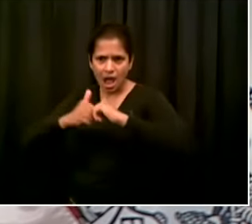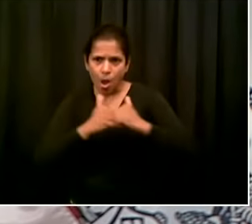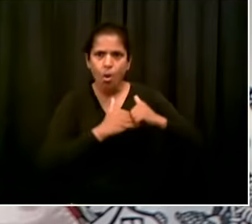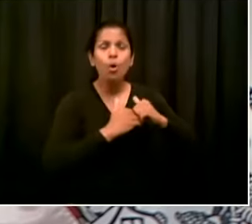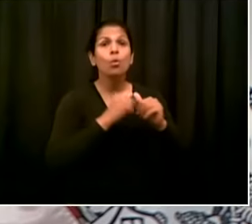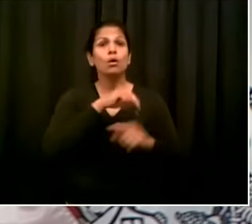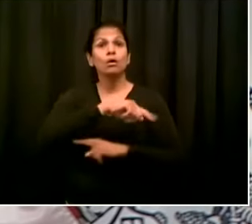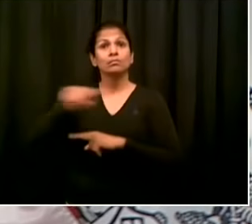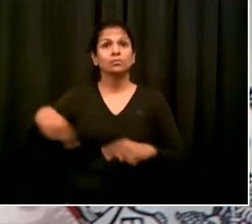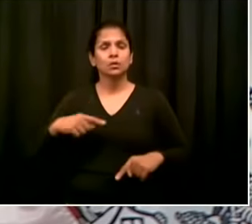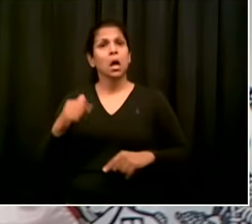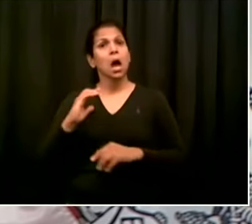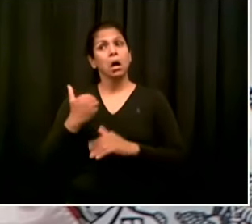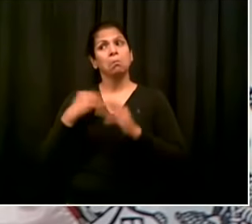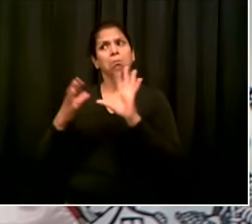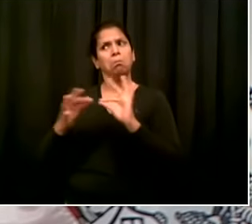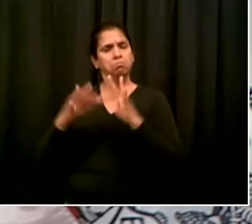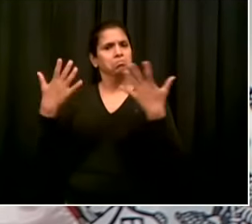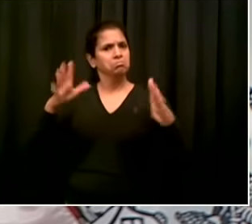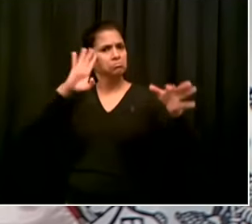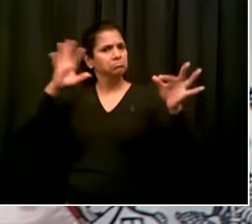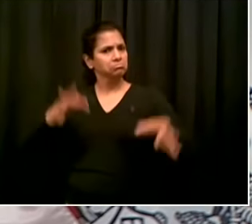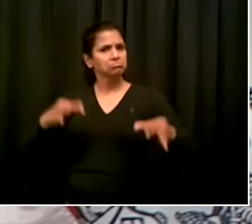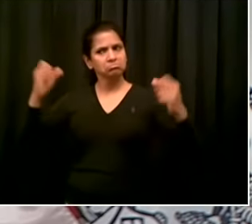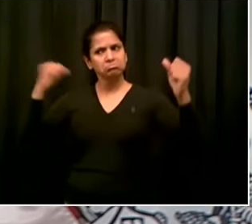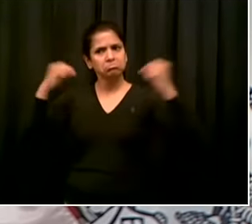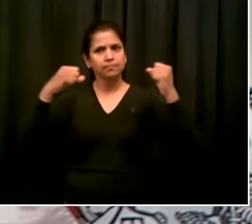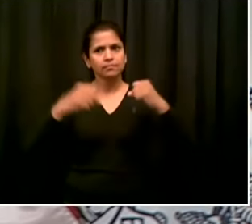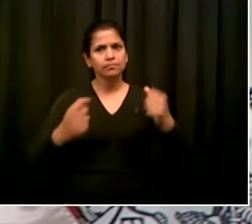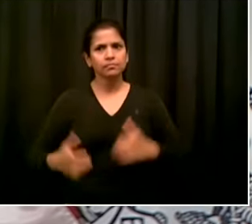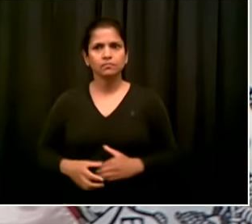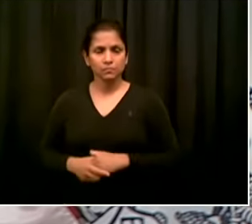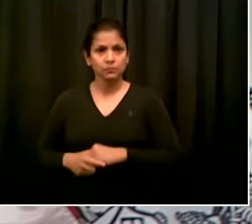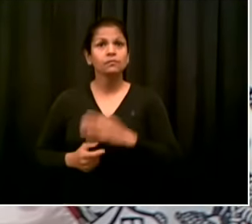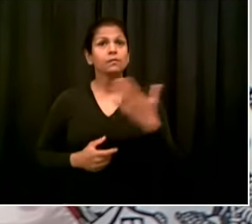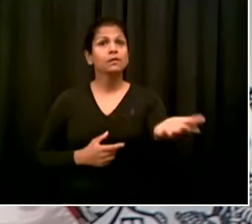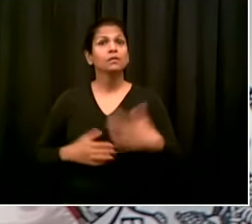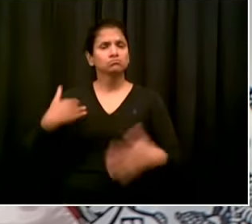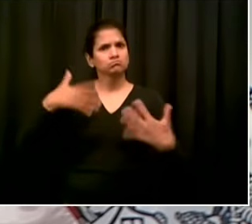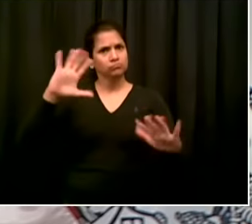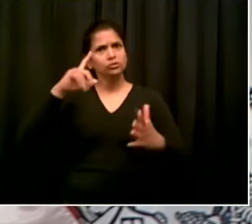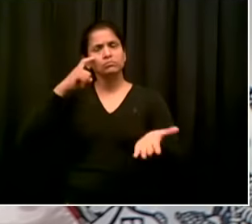ENFORCEMENT. GO AHEAD. THANK YOU. FOLLOWING UP ON